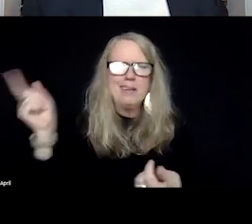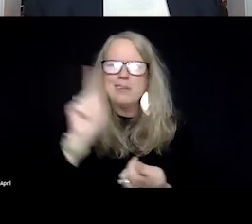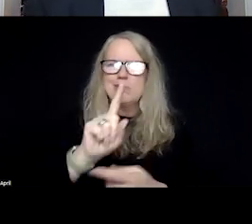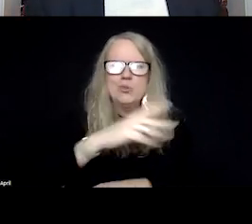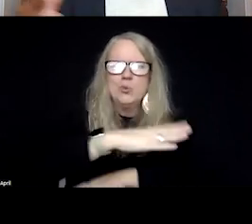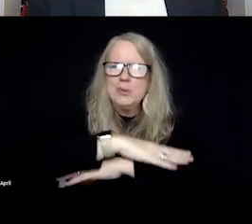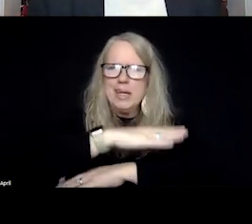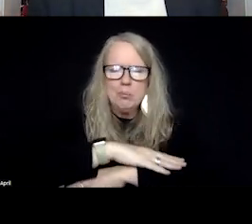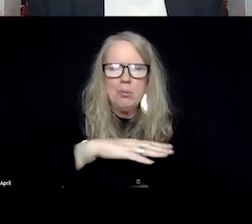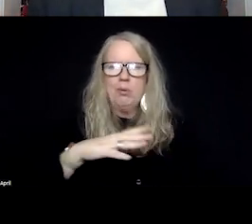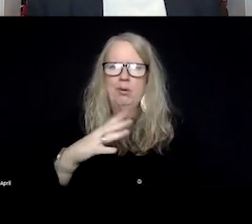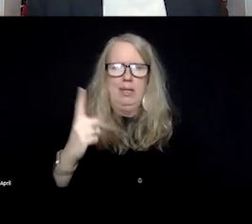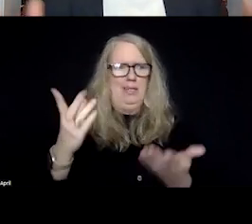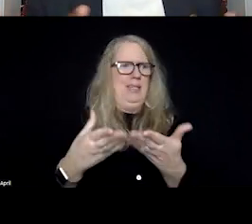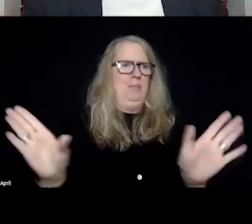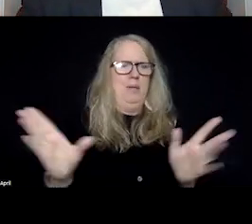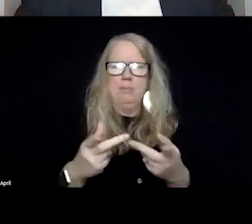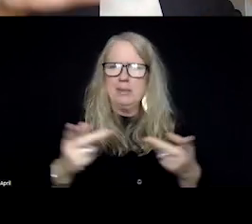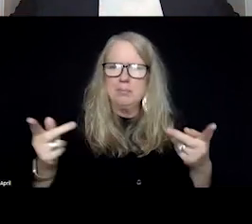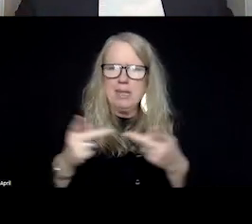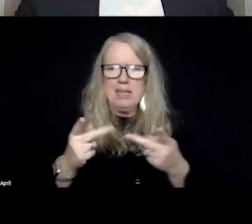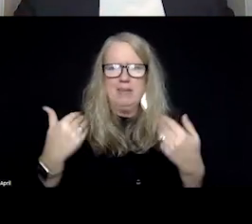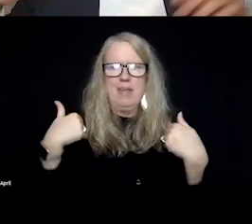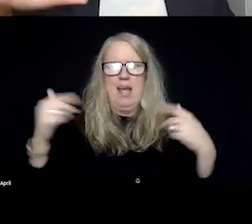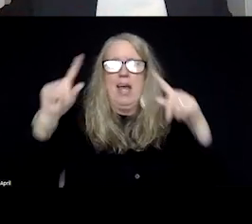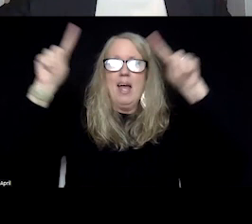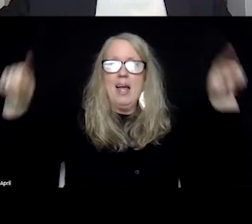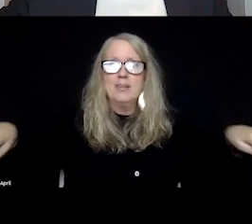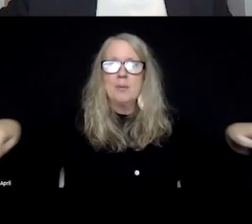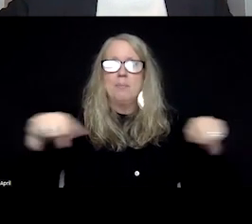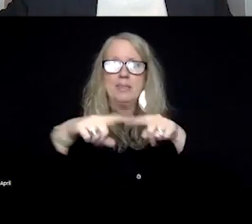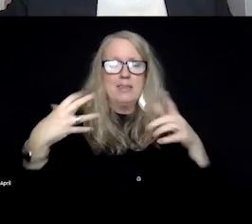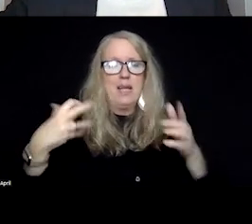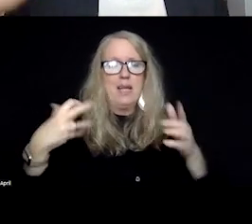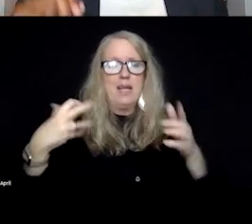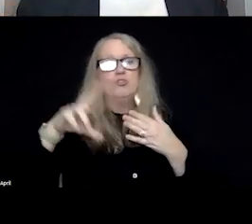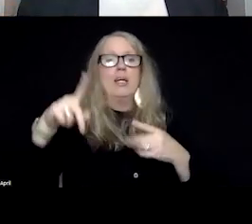A PUBLIC PLACE THAT HAS A BIG SIGN THAT SAYS GET A CHECK UP FROM THE NECK UP. TURNS OUT THAT PEOPLE DO.